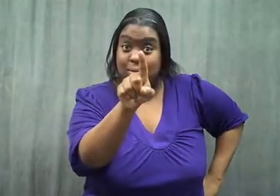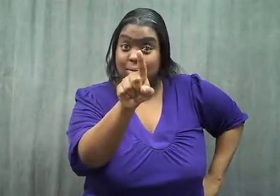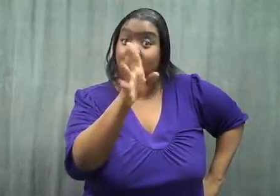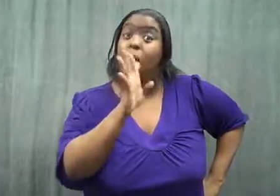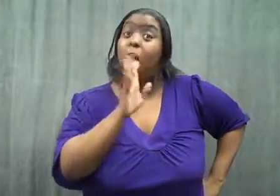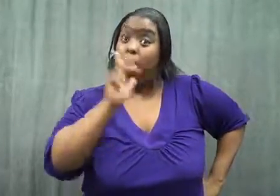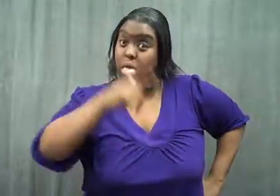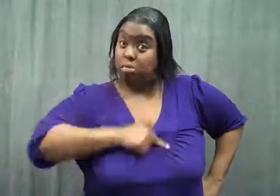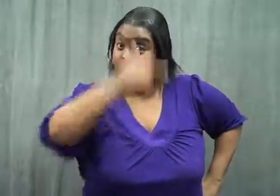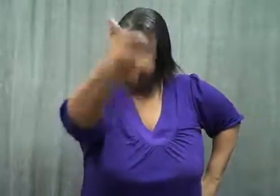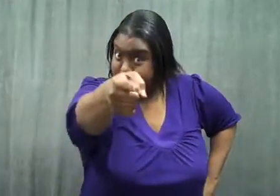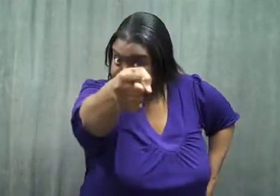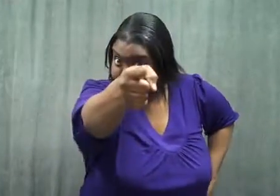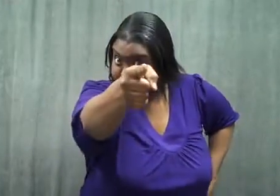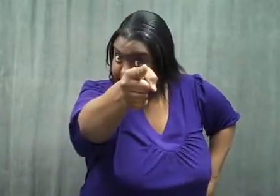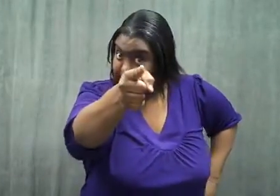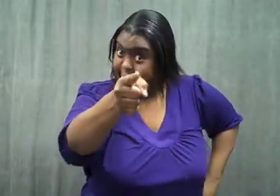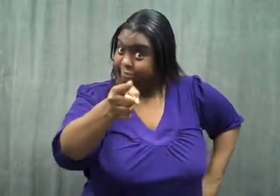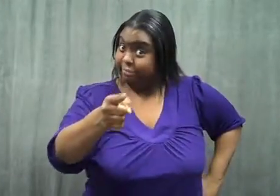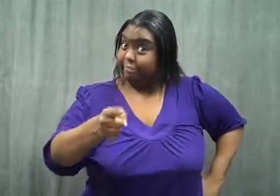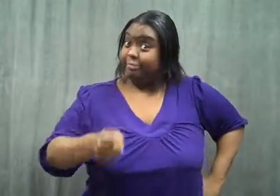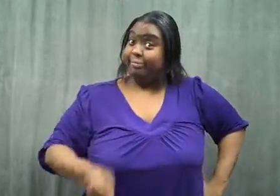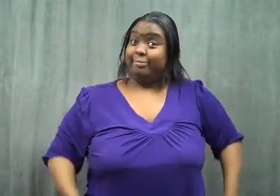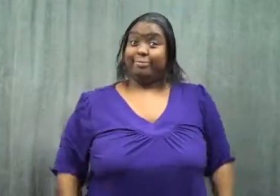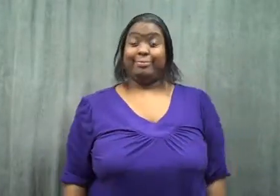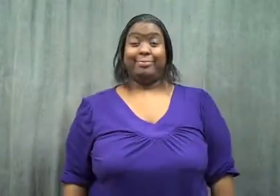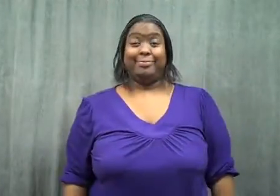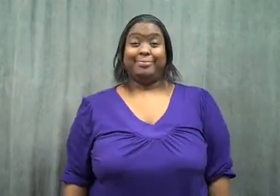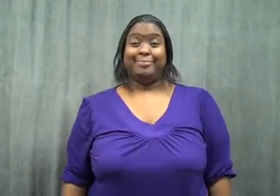Or it will happen to you!